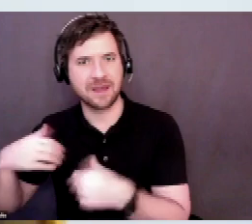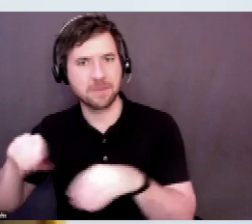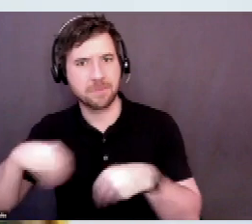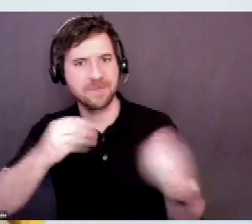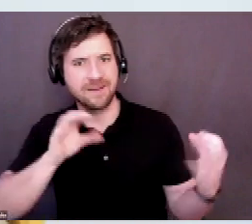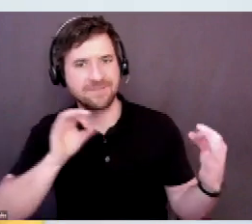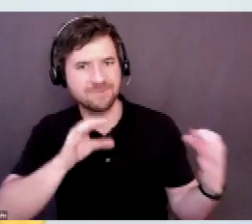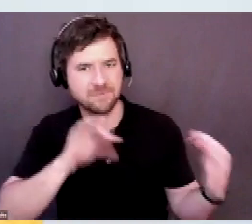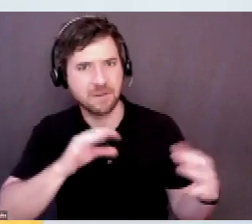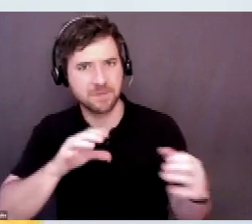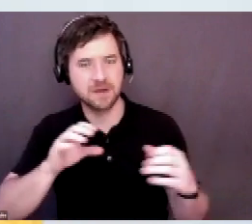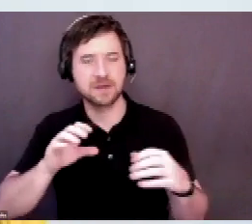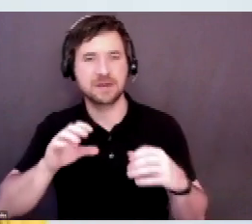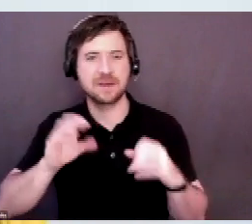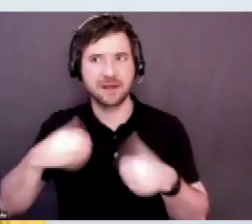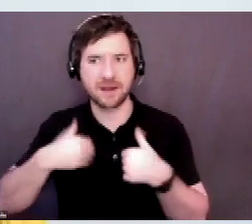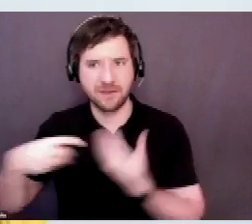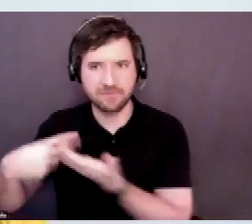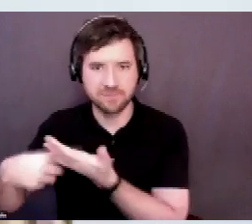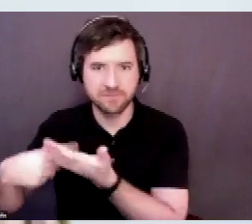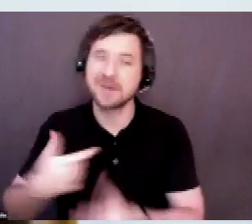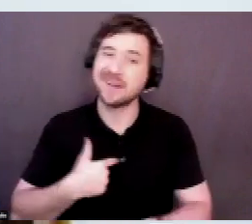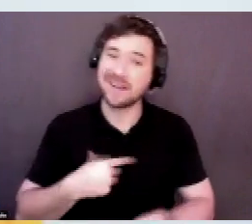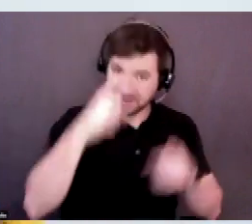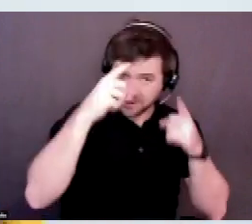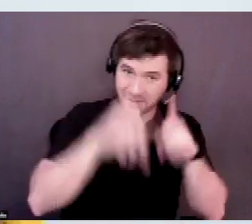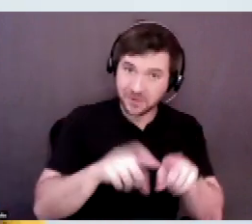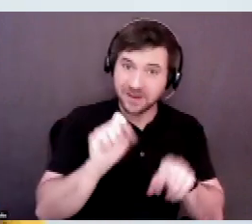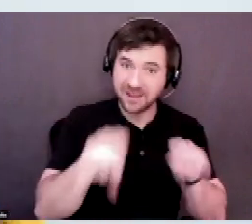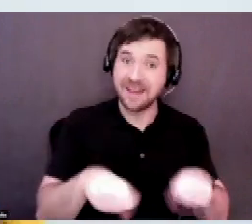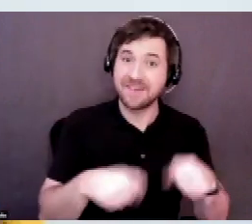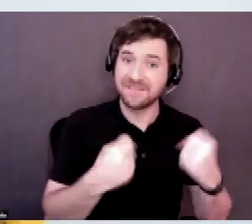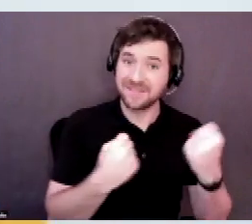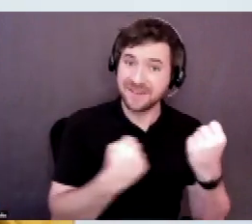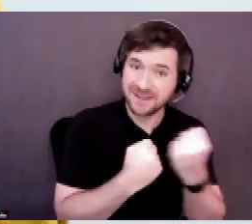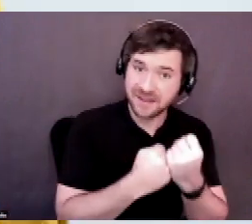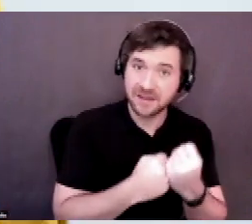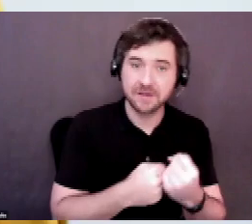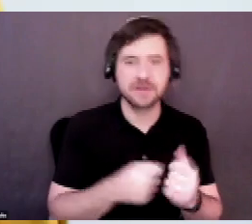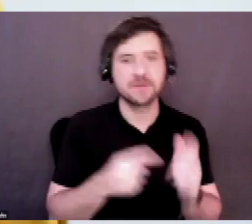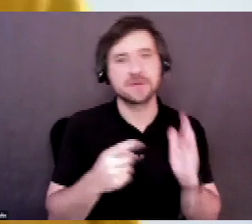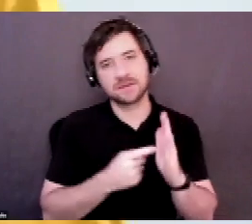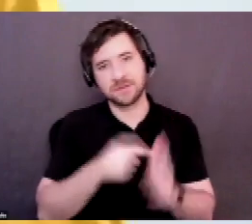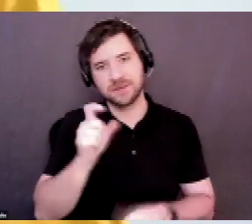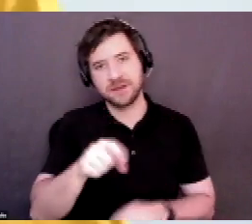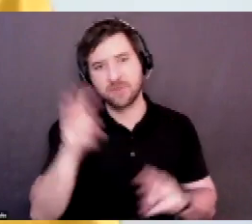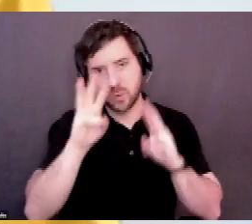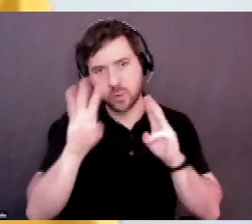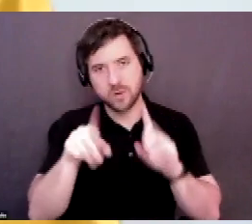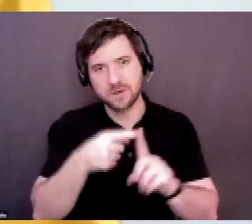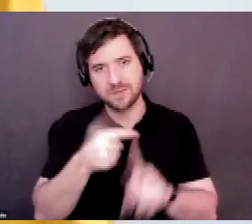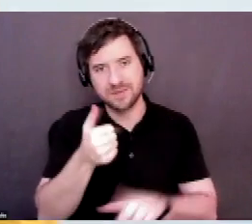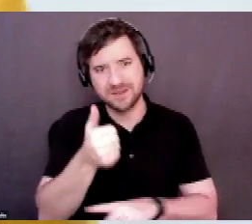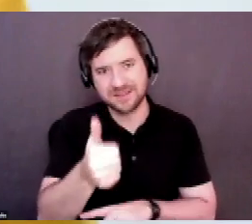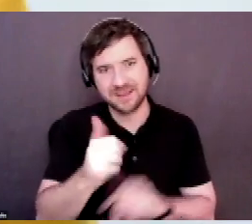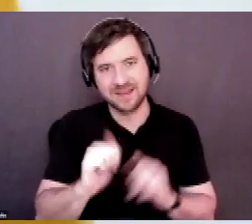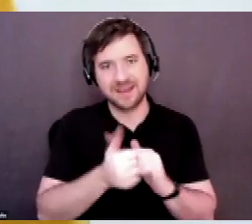Like I agree, you got to advocate, but sometimes you got to just worry about yourself and how you're going to be able to get the direct care you need.